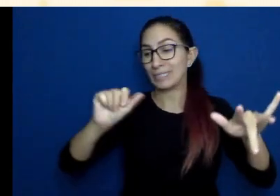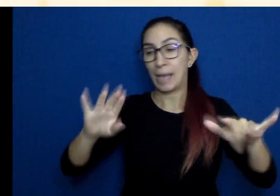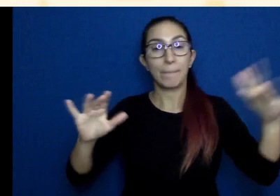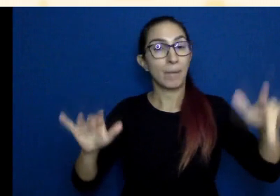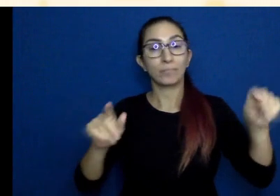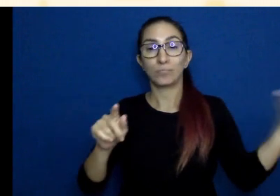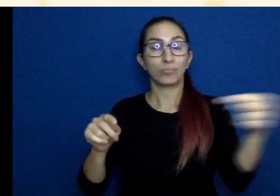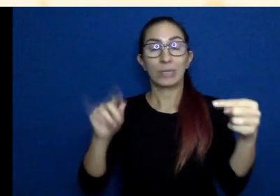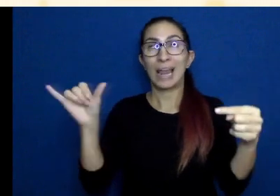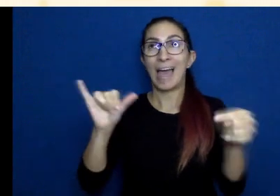and it's called the keyboard trap.